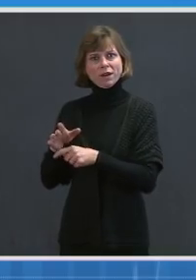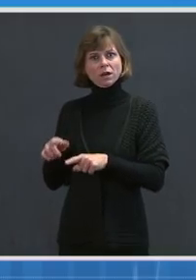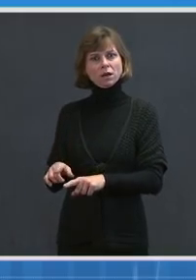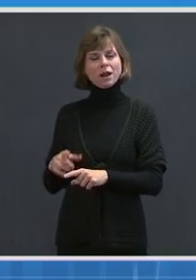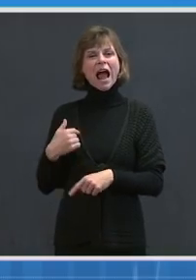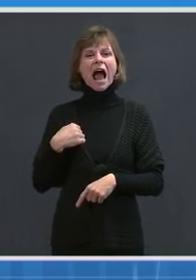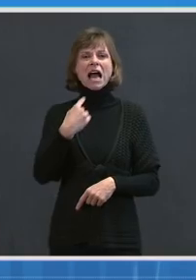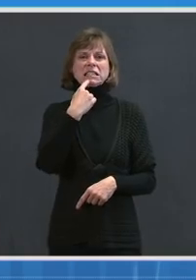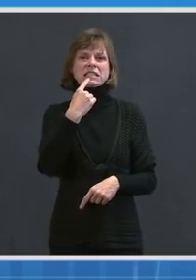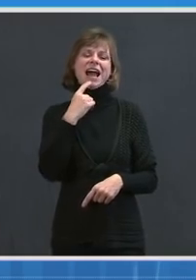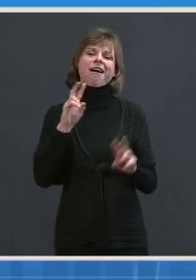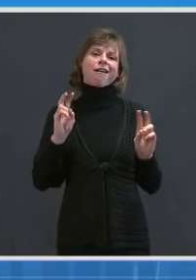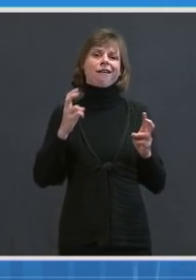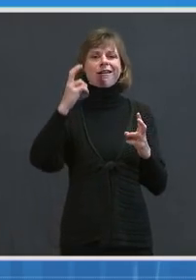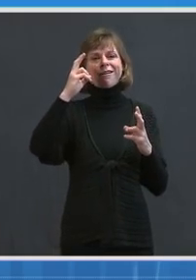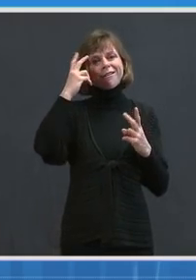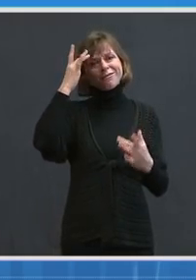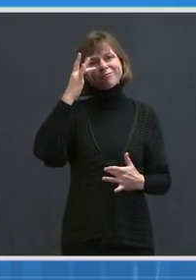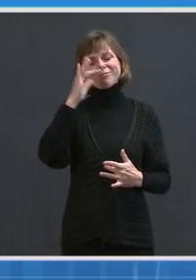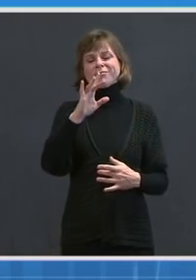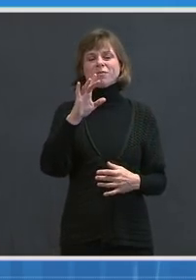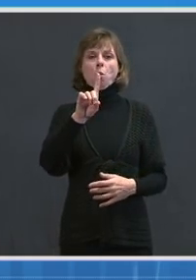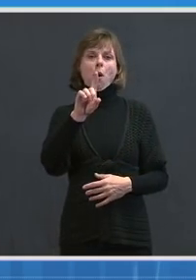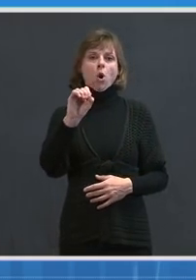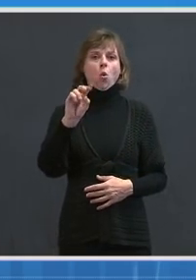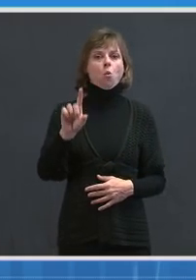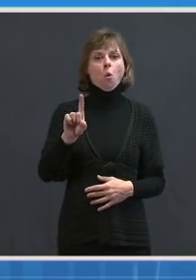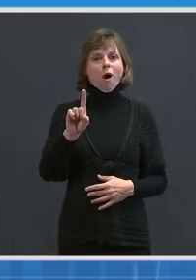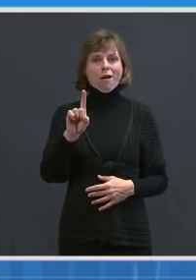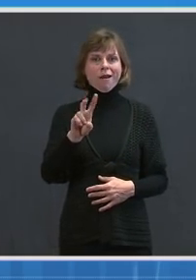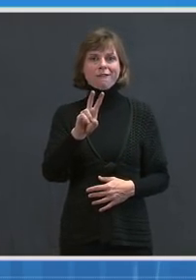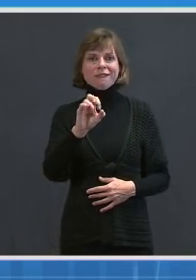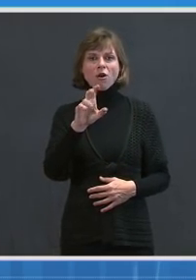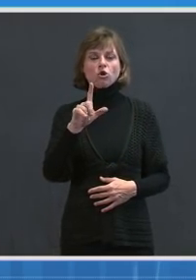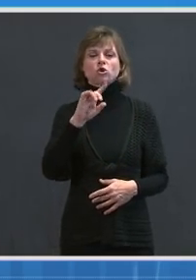What it really is is some fundamental tenets of virology;